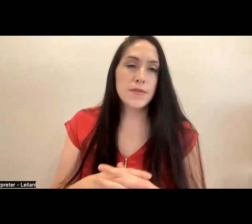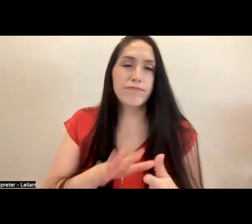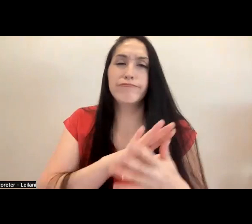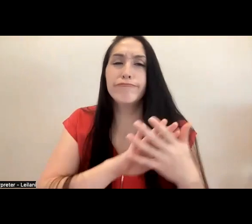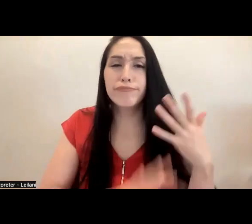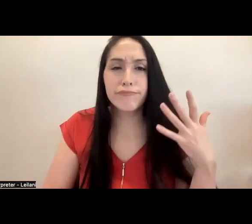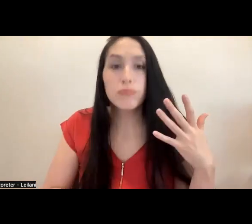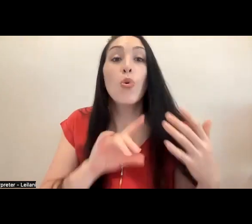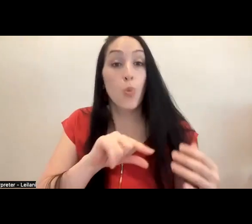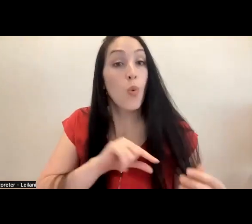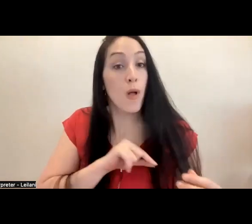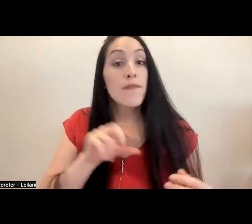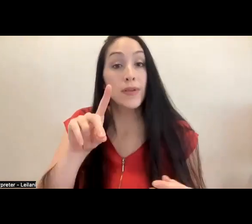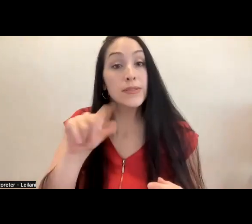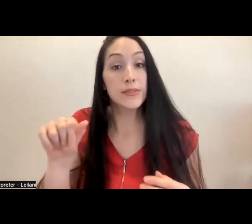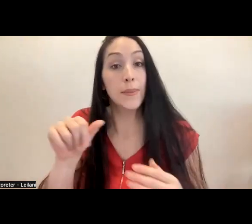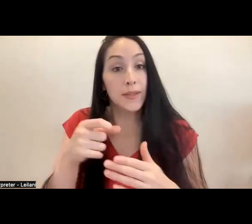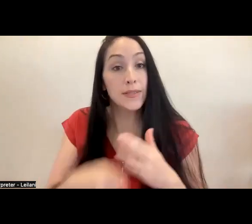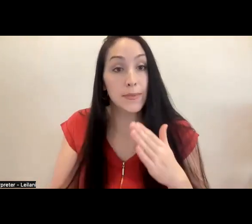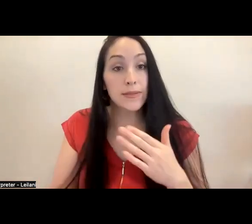disability expenses. 11:24:18 And so we usually receive a lot of